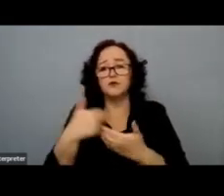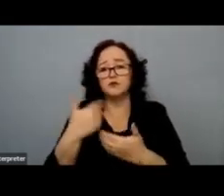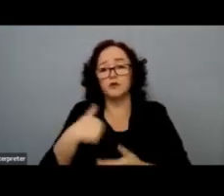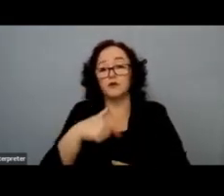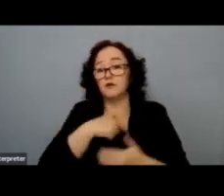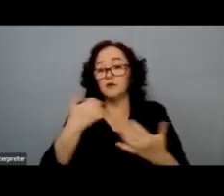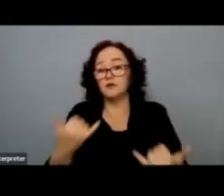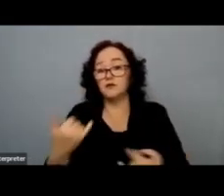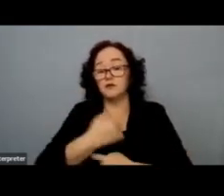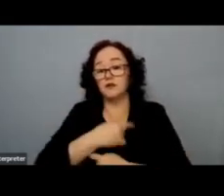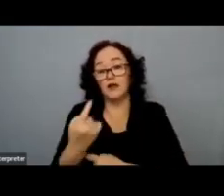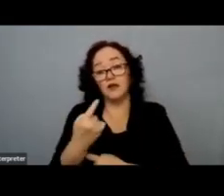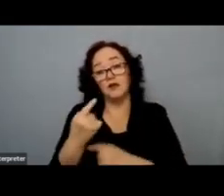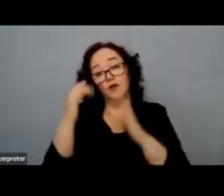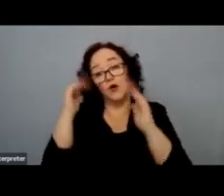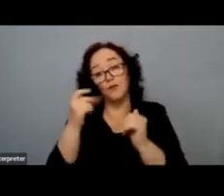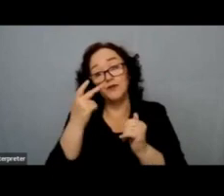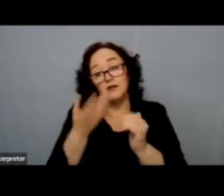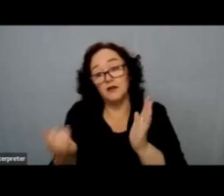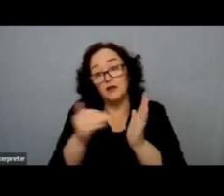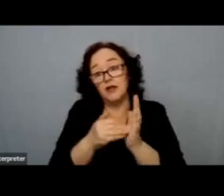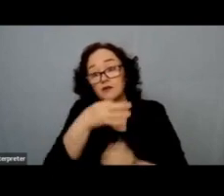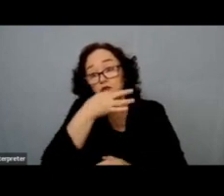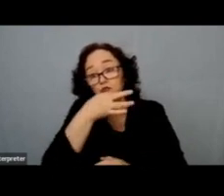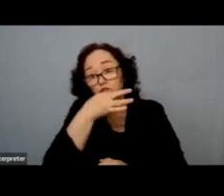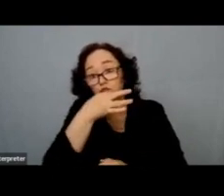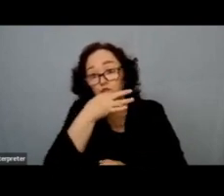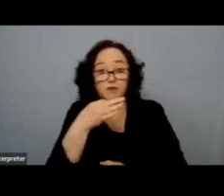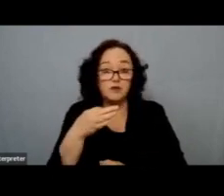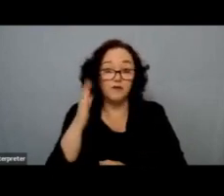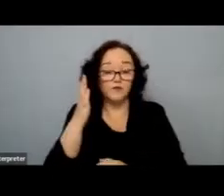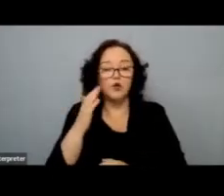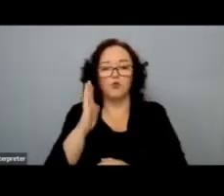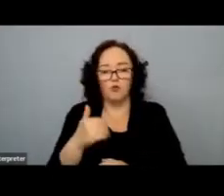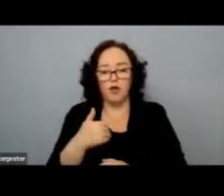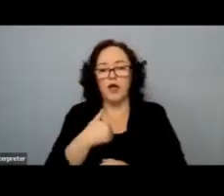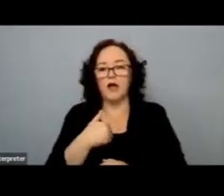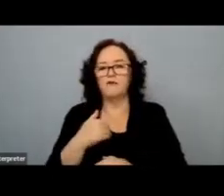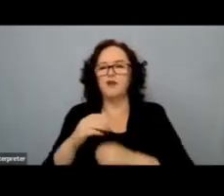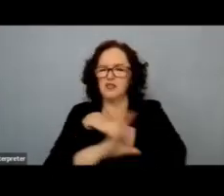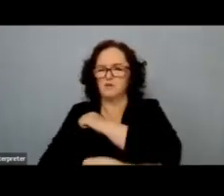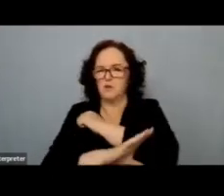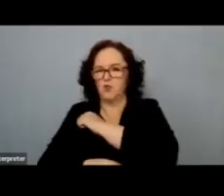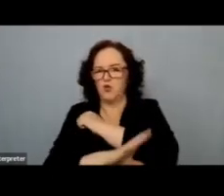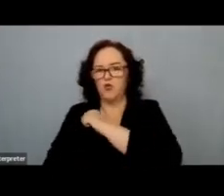see you all soon. In the near future. We will be having a webinar in September. And look